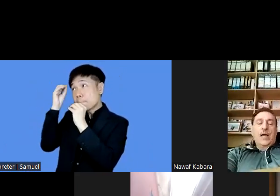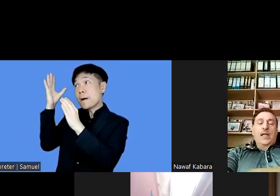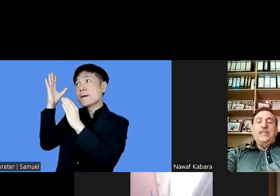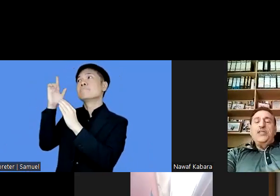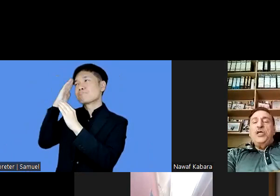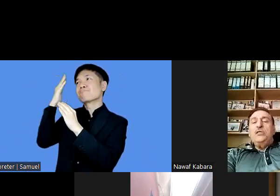different.